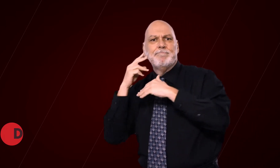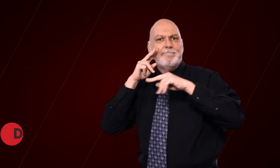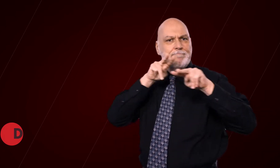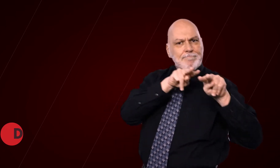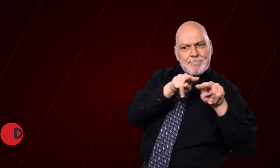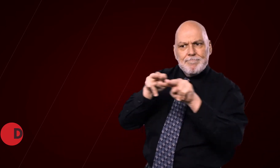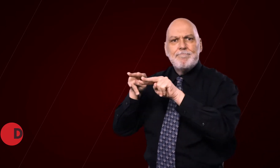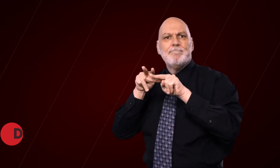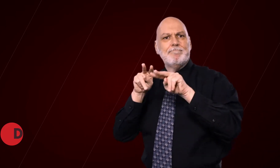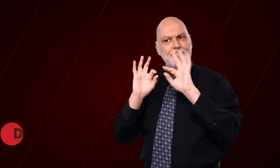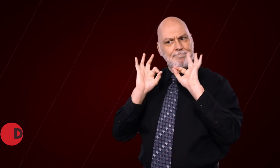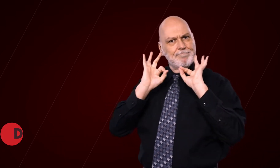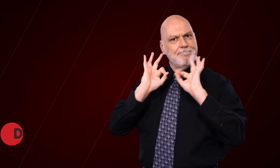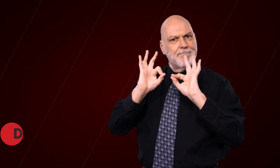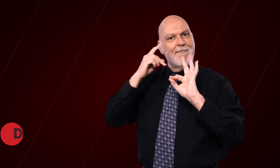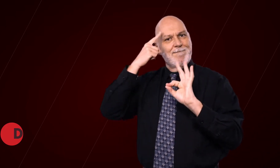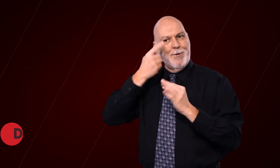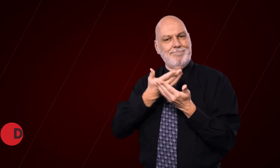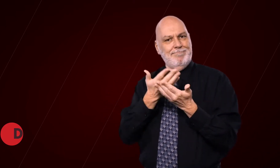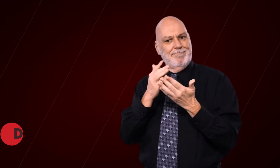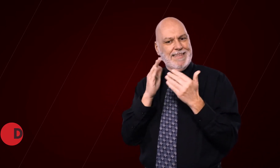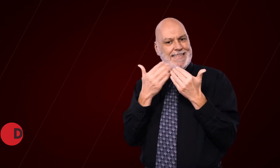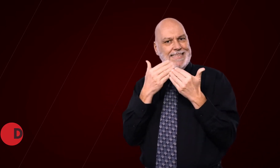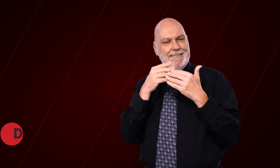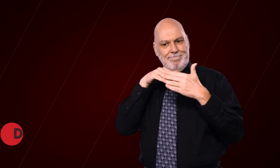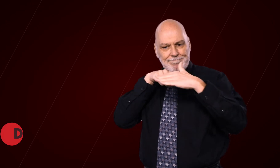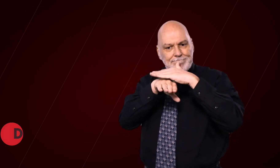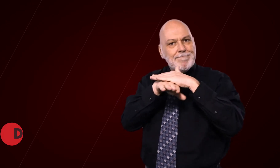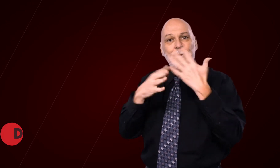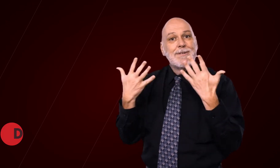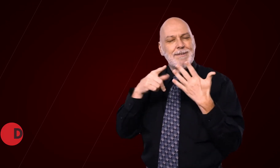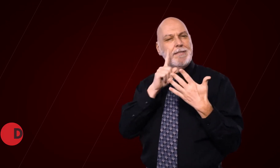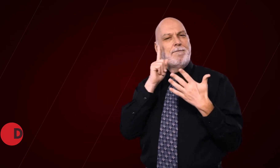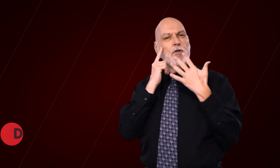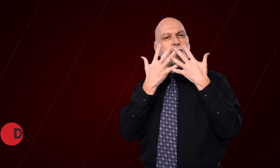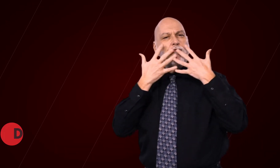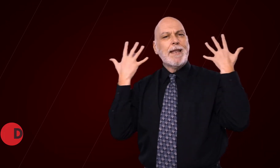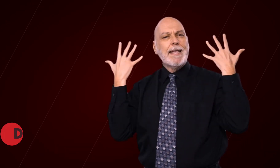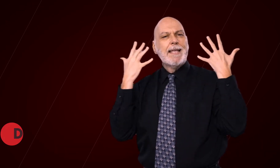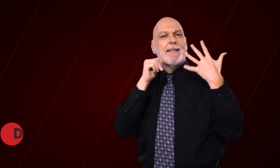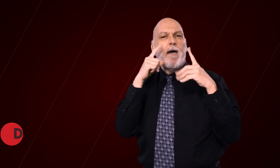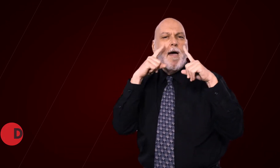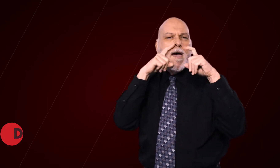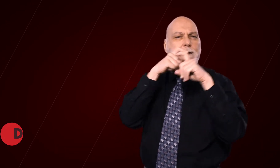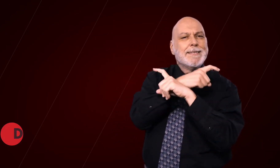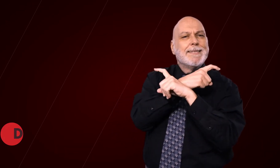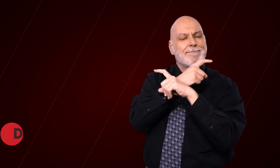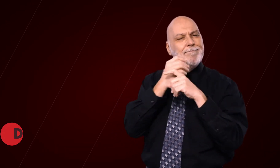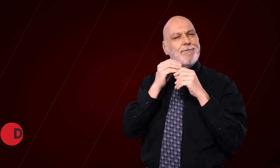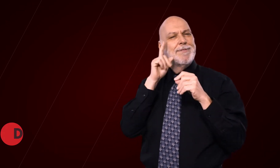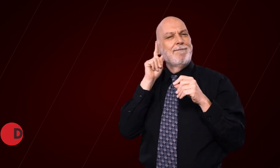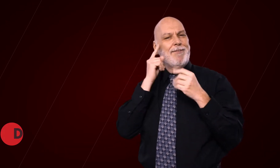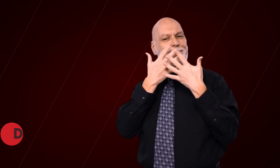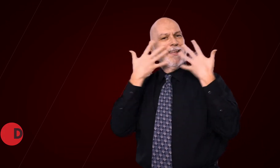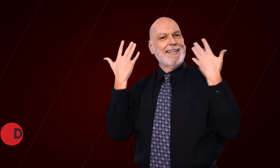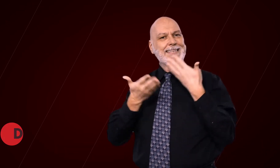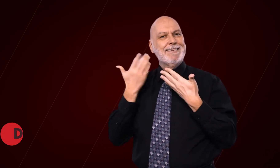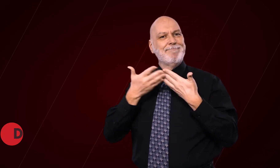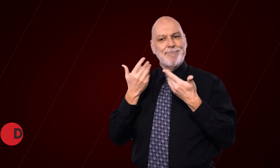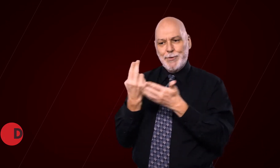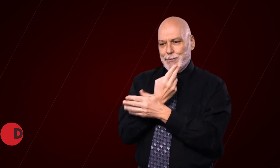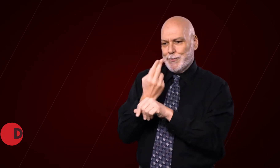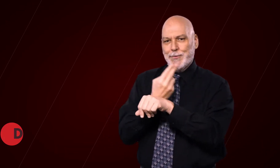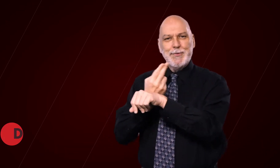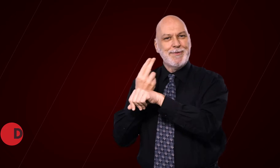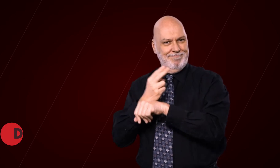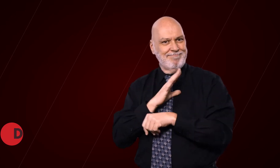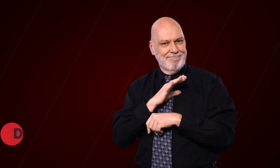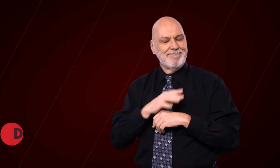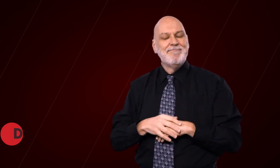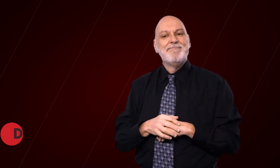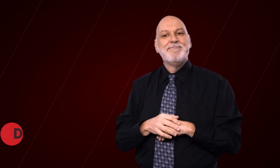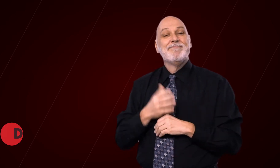to strengthen their responsibility in being Deaf-Friendly.